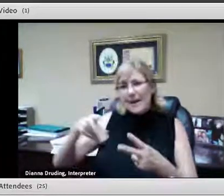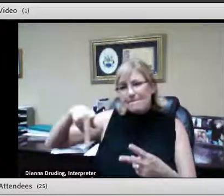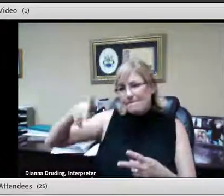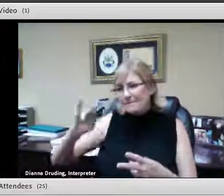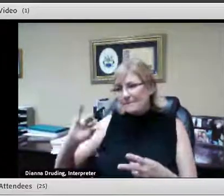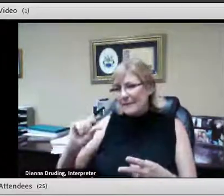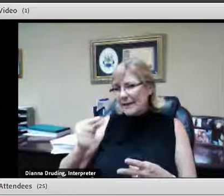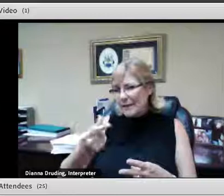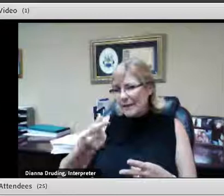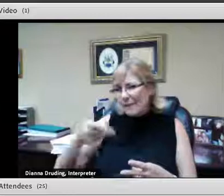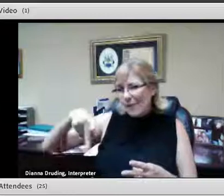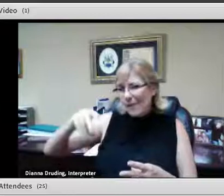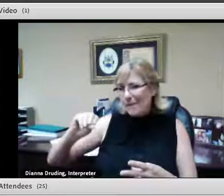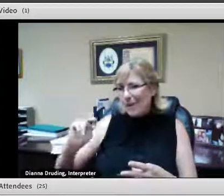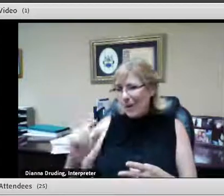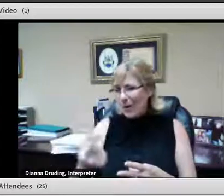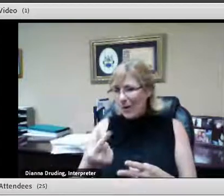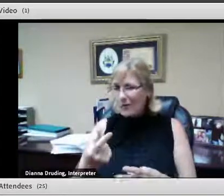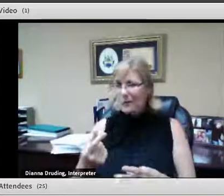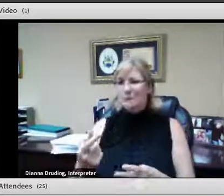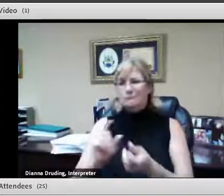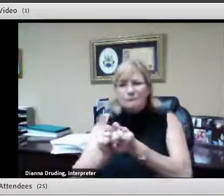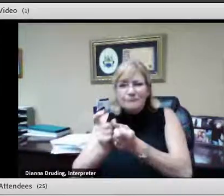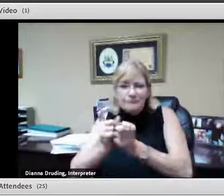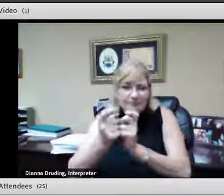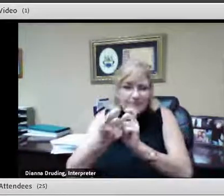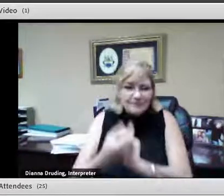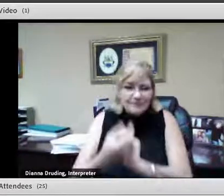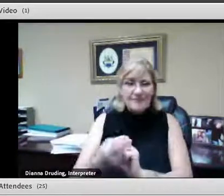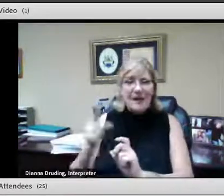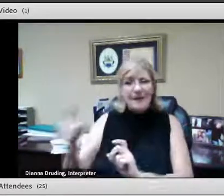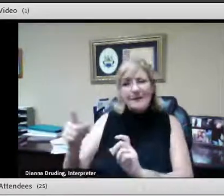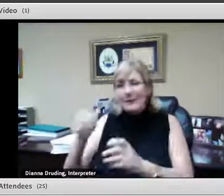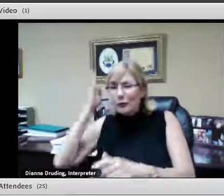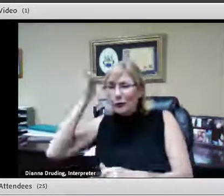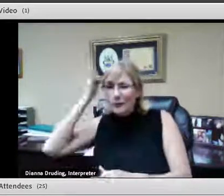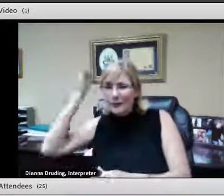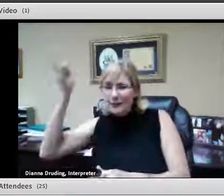Hilary: You know, and they created this whole economy where they were, you know,